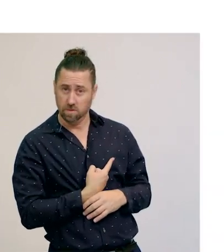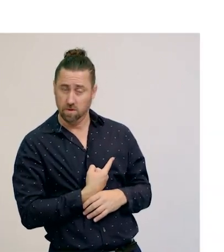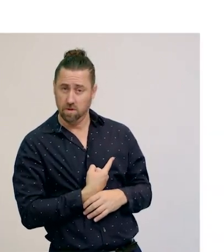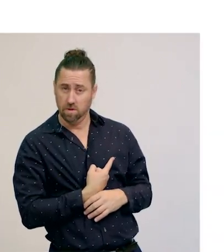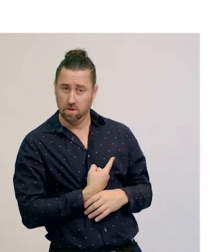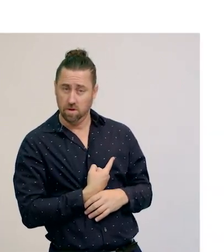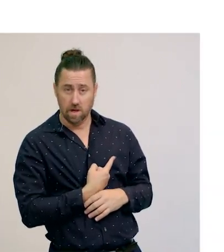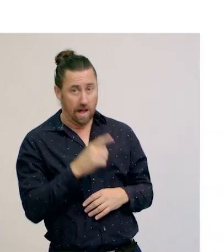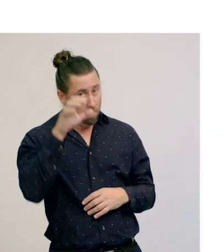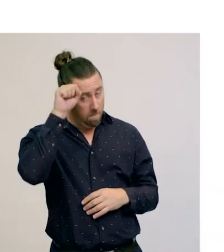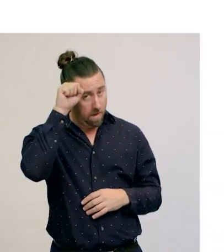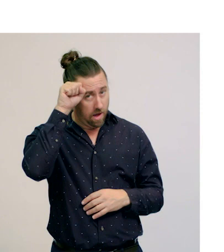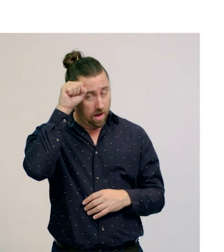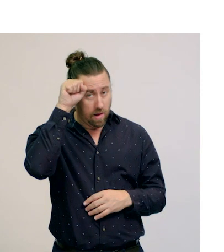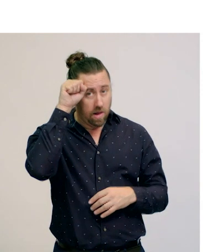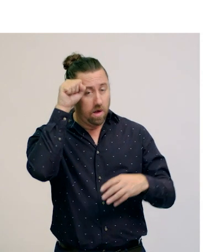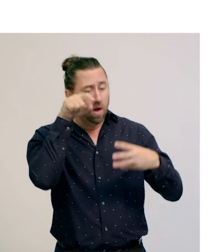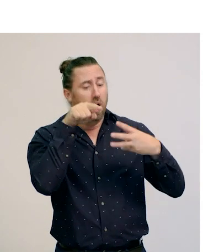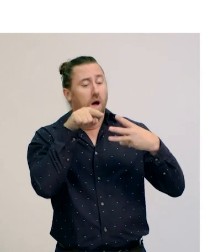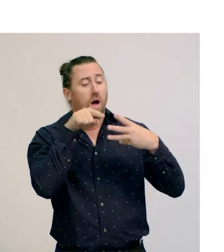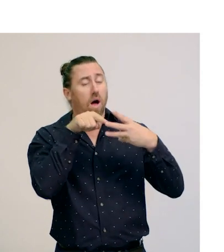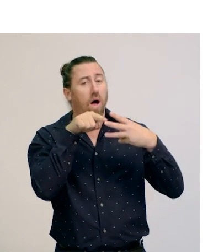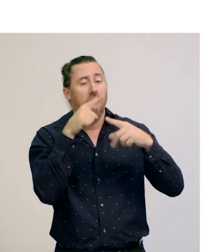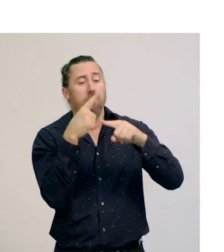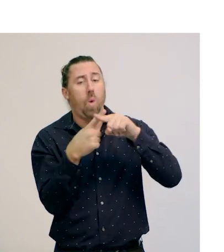Remember, we have to do the multiplication first.